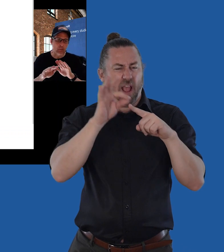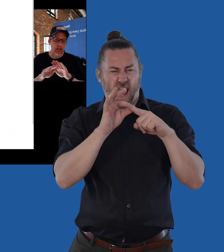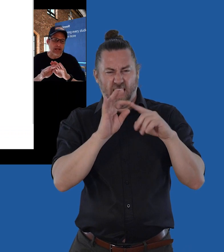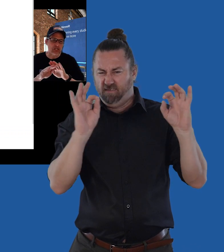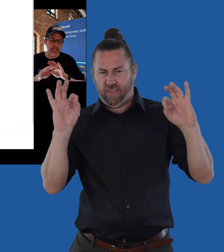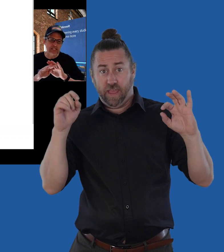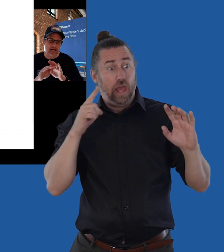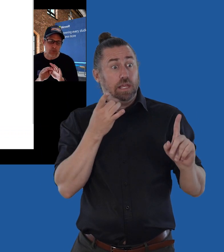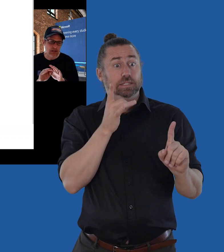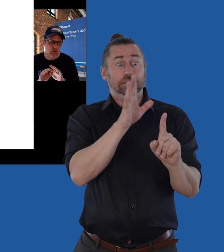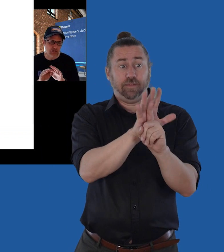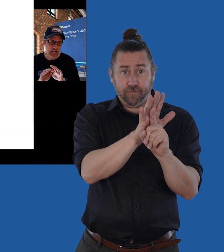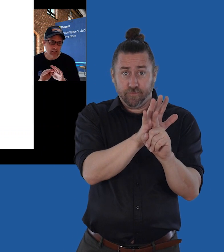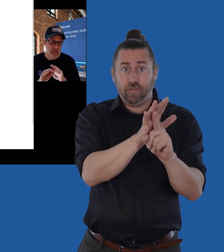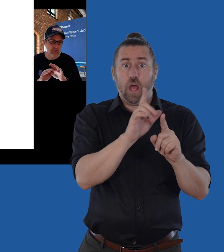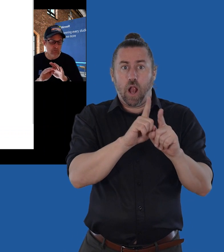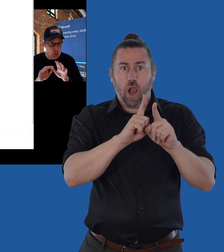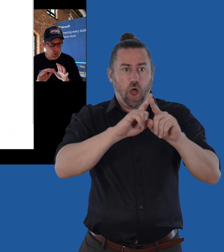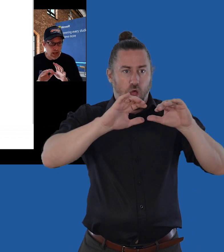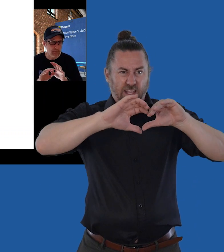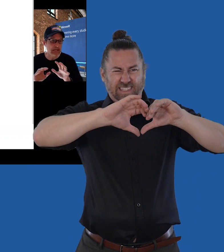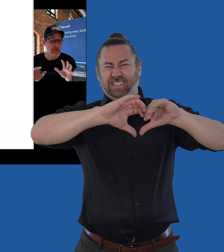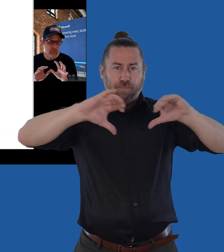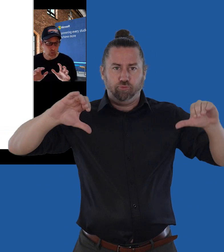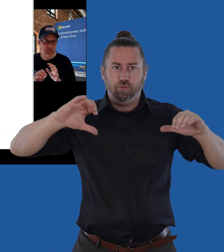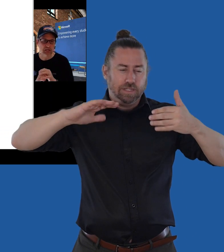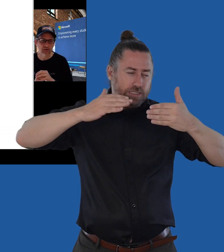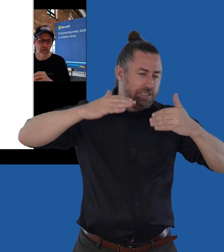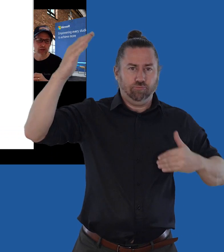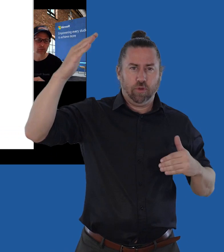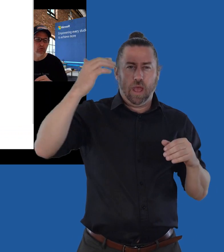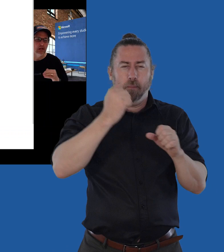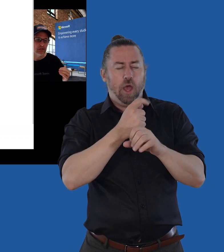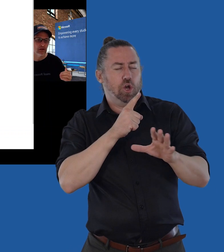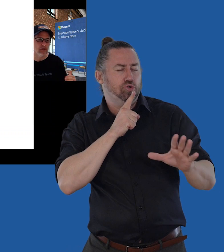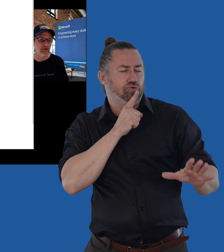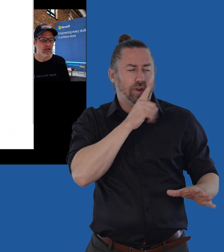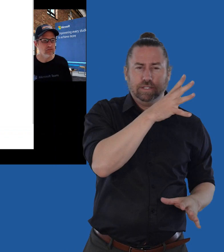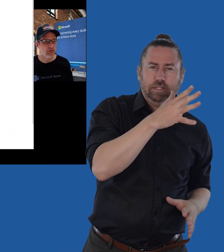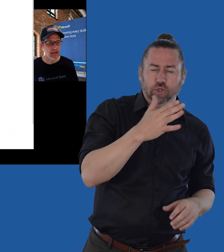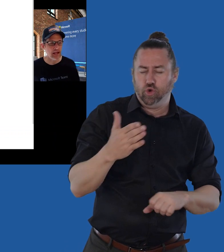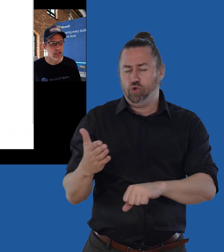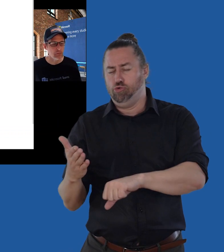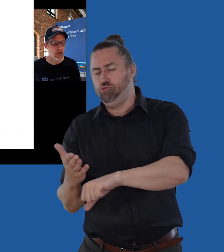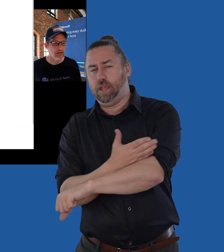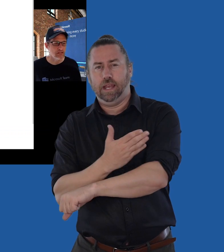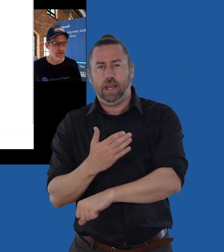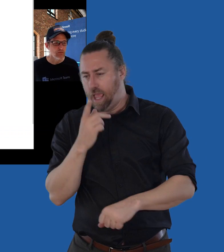it will actually separate those colors more, and make them more distinct, for people that are living with that colorblindness.